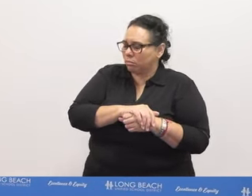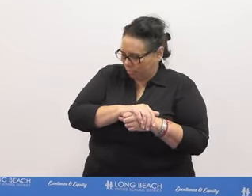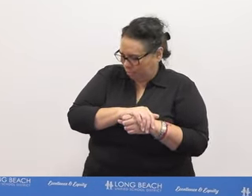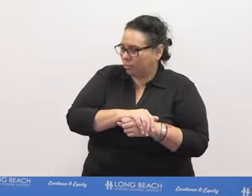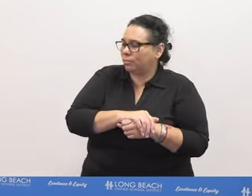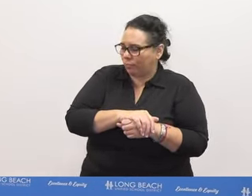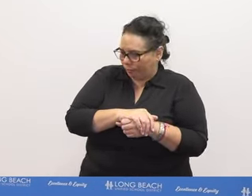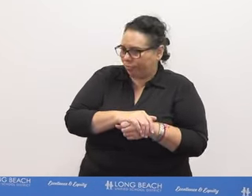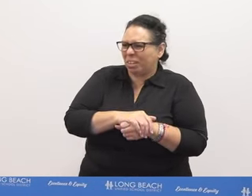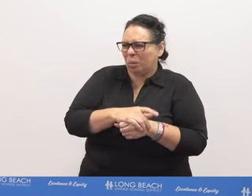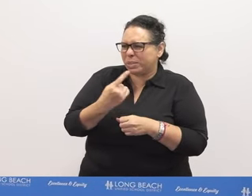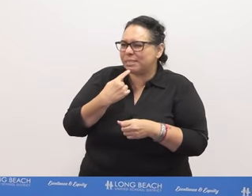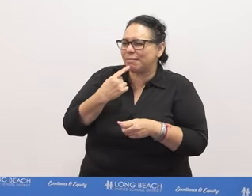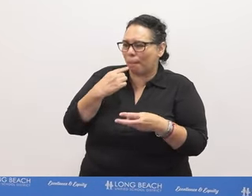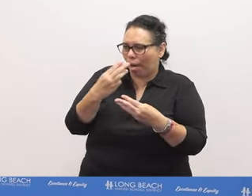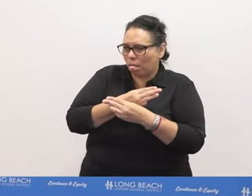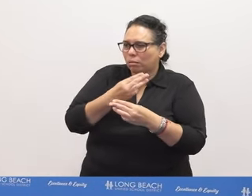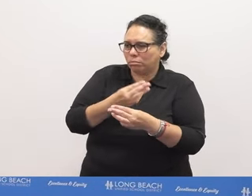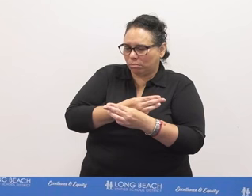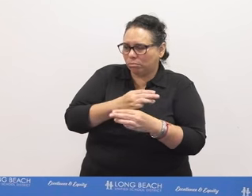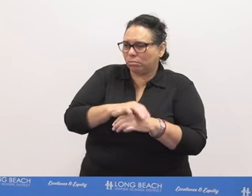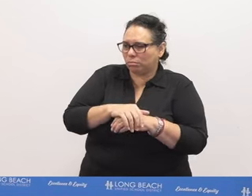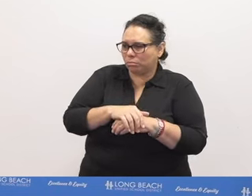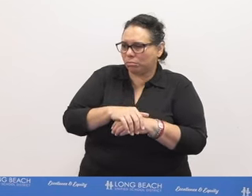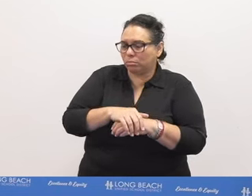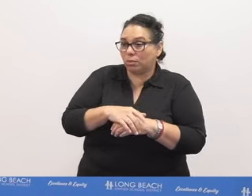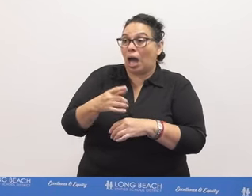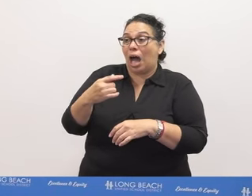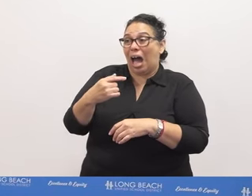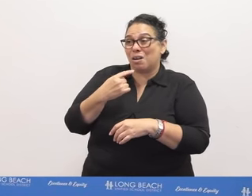[J.T.] I would say math, you know, math. [Winston] Yeah, I would say ELA.